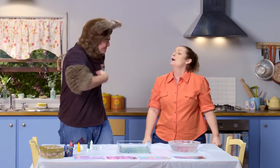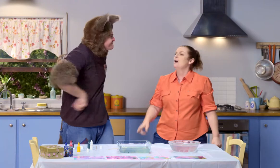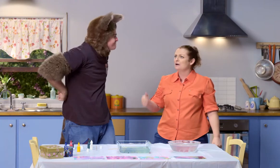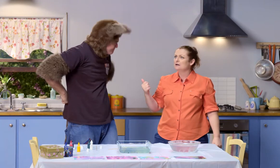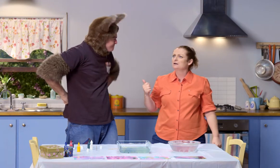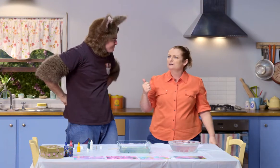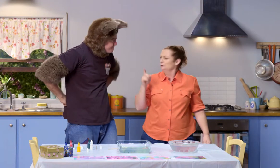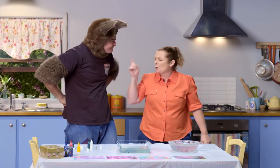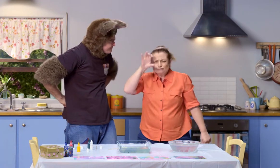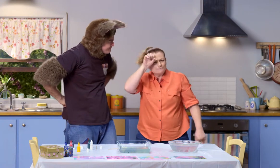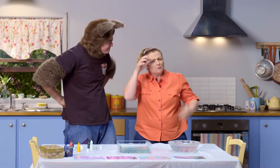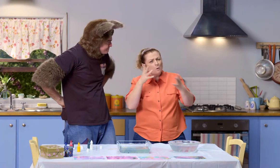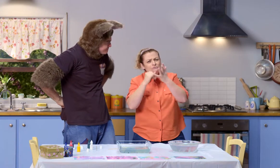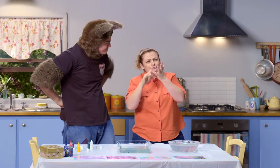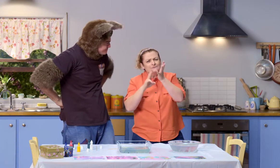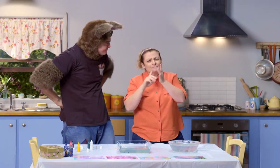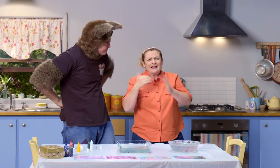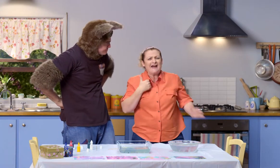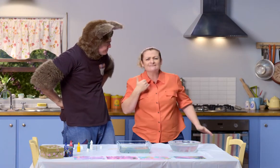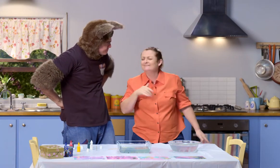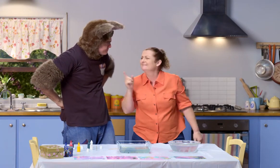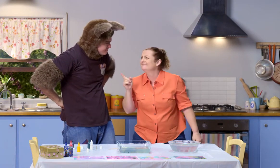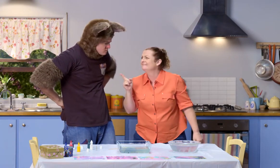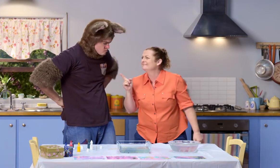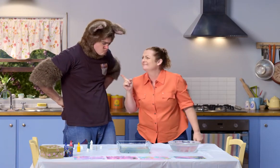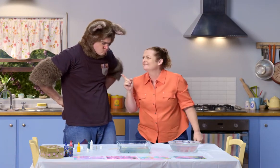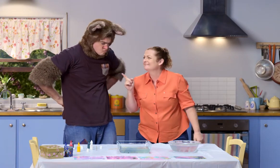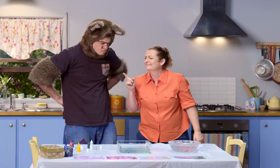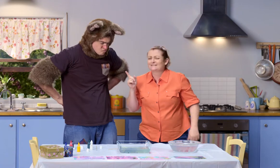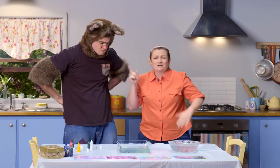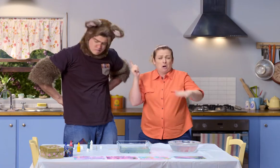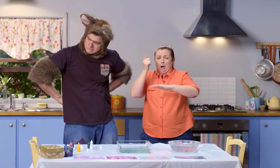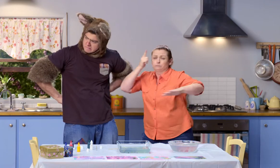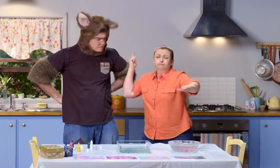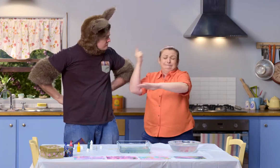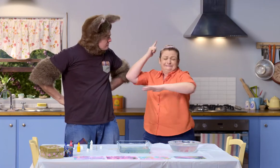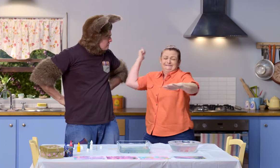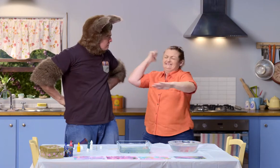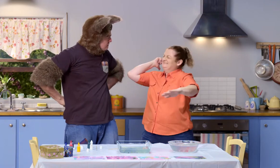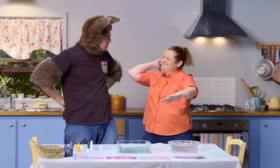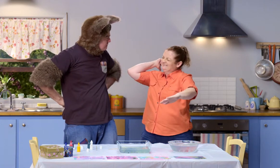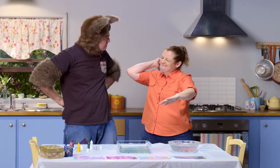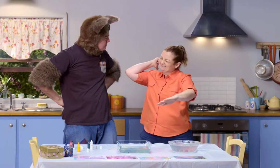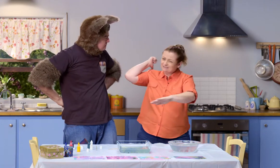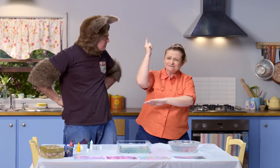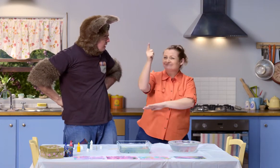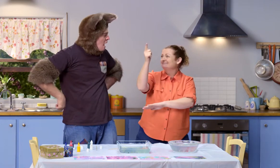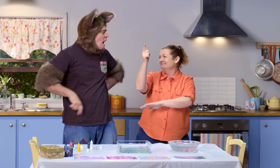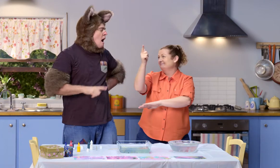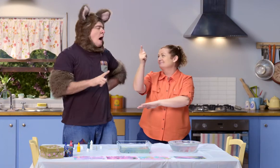Uh, Possum, do you remember where Sumi lives? Hmm. It's a very, very, very long way away.